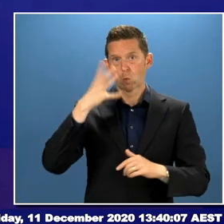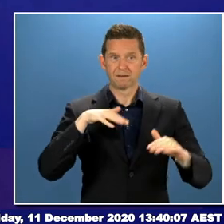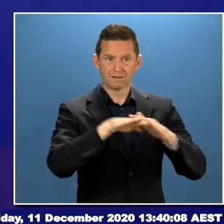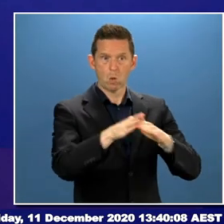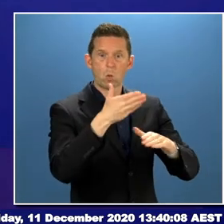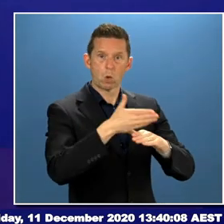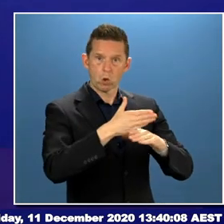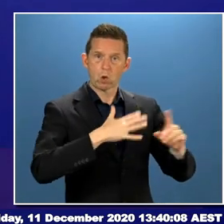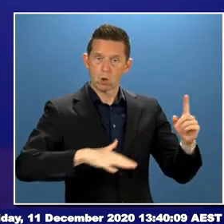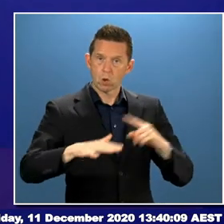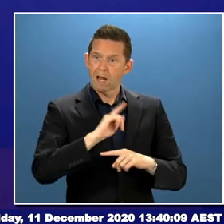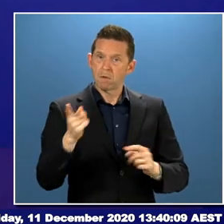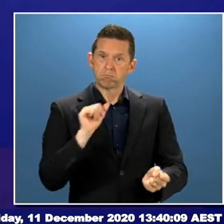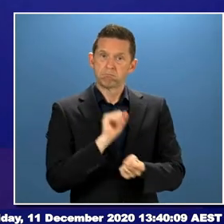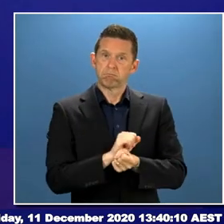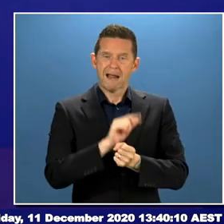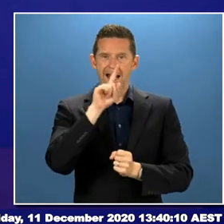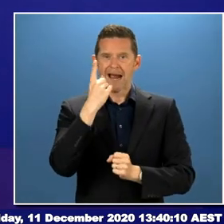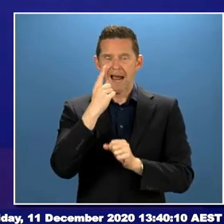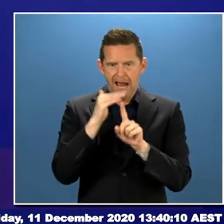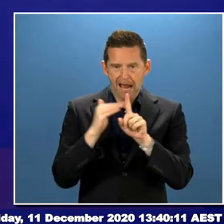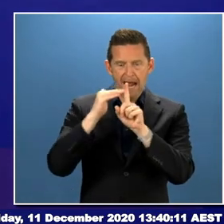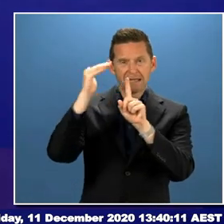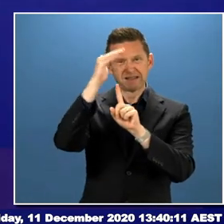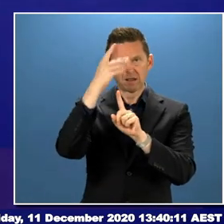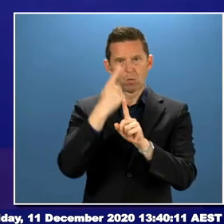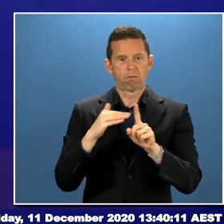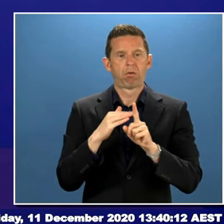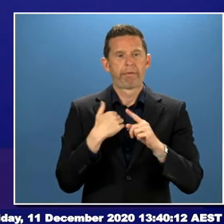from realising their full potential by those same barriers.